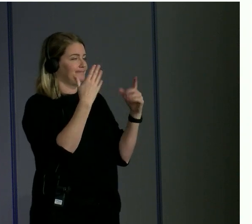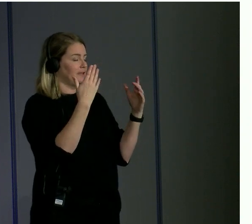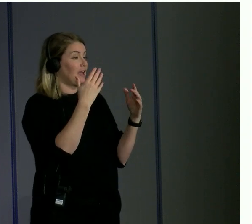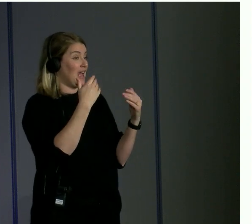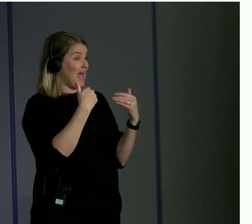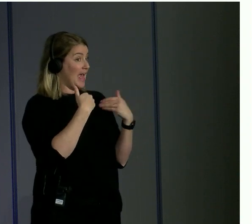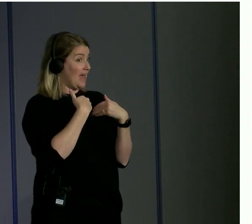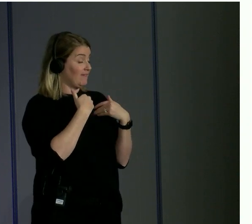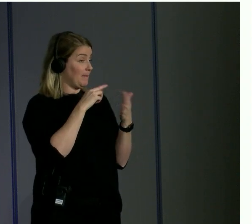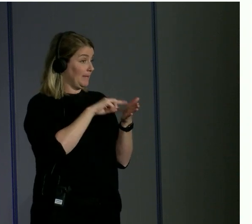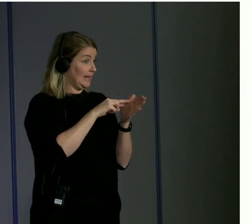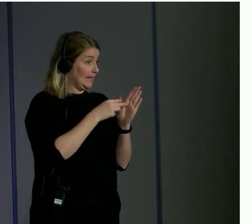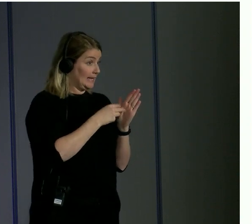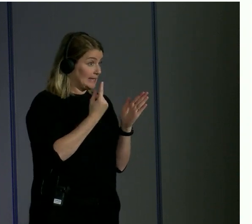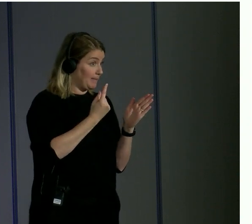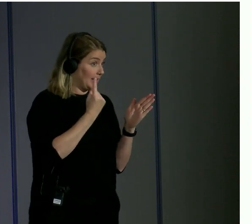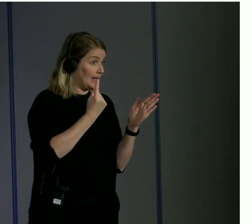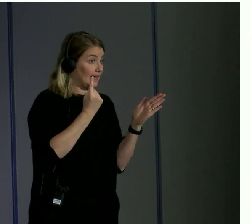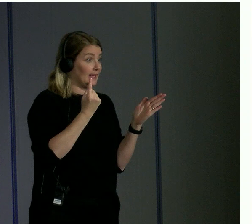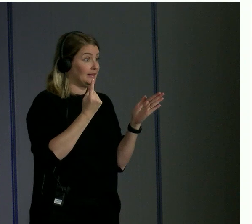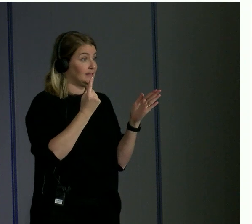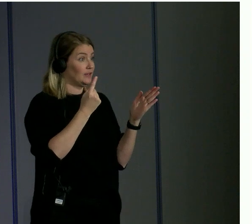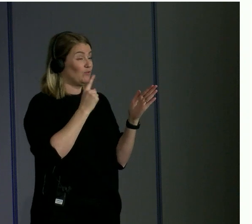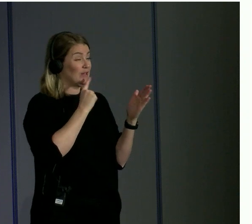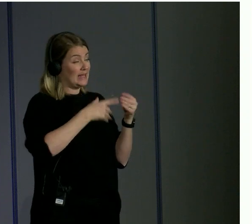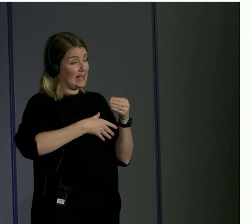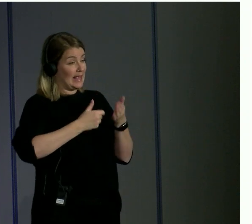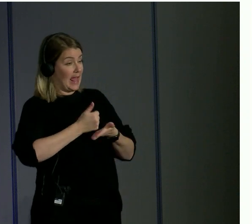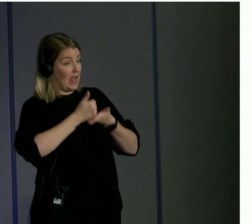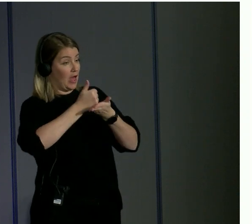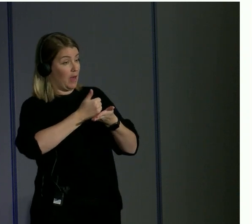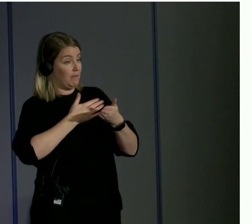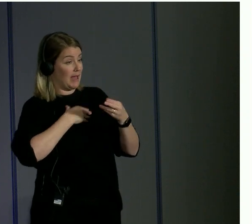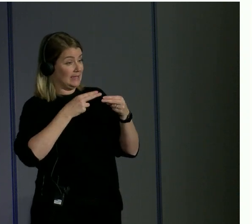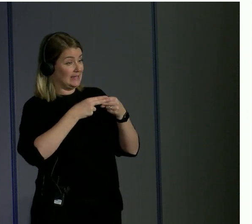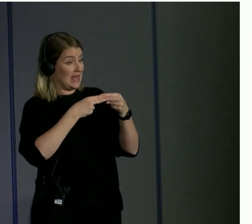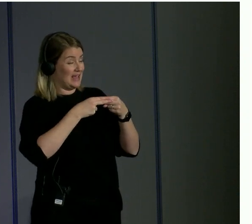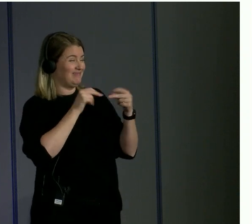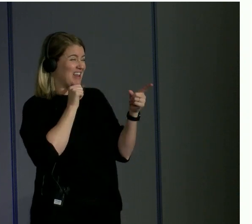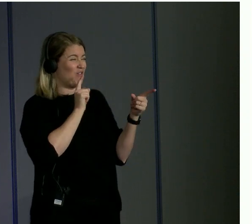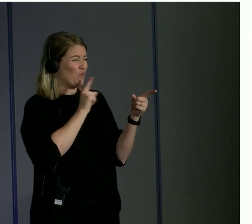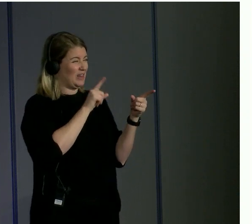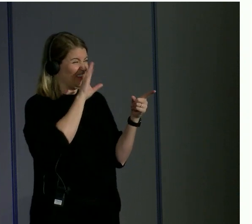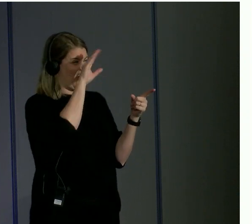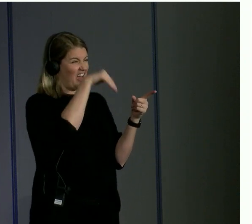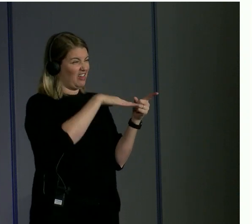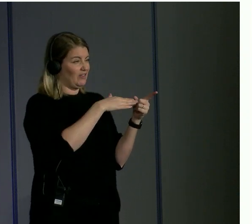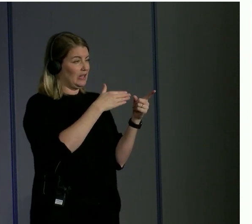Does it lend to what's going on on my slide? Not really. In this case, it would be decorative.